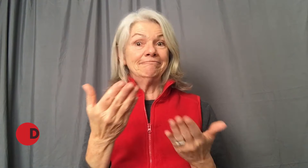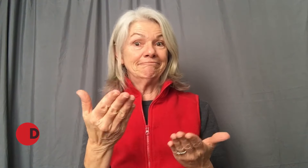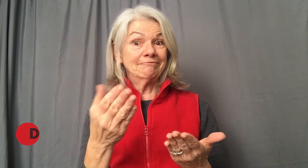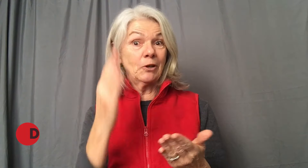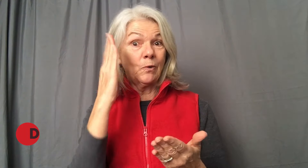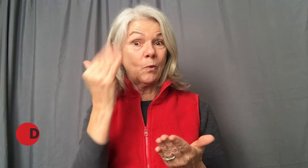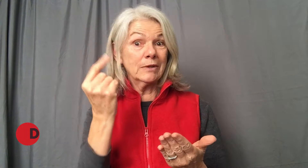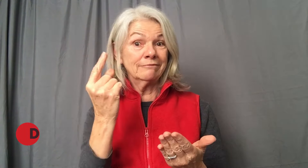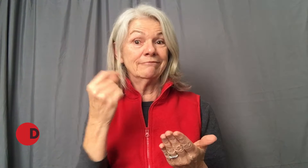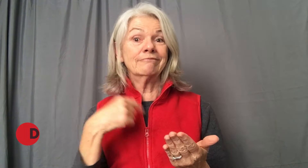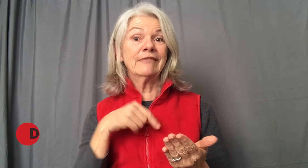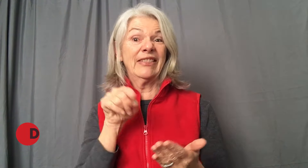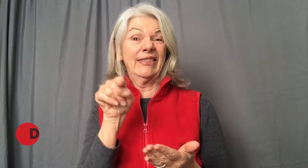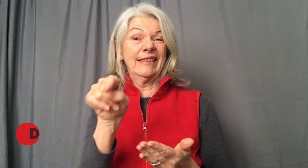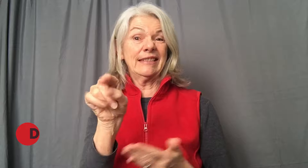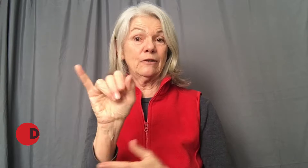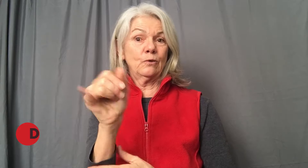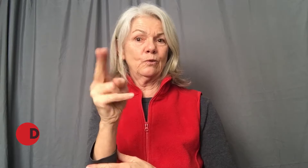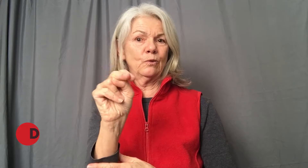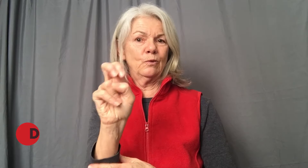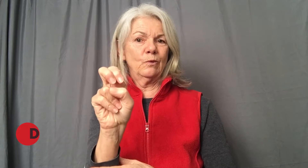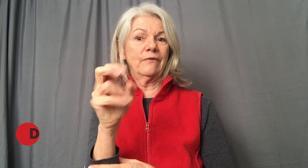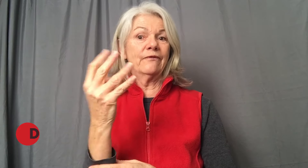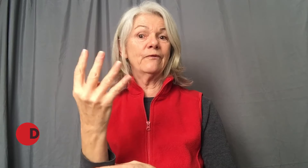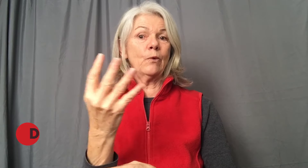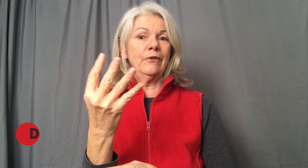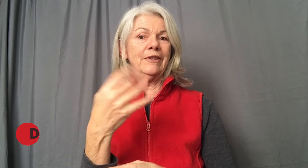You know what? This June 4th,